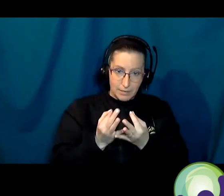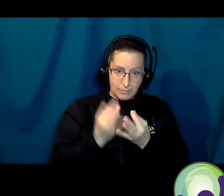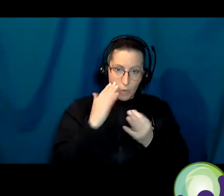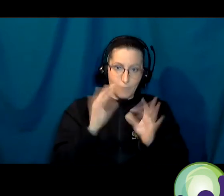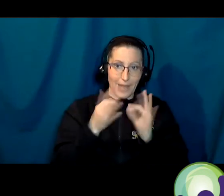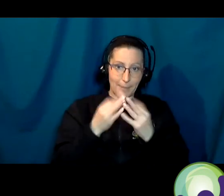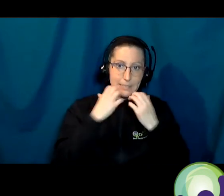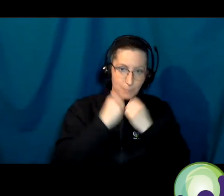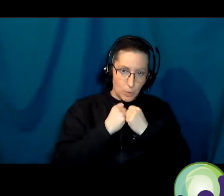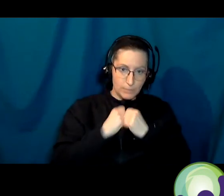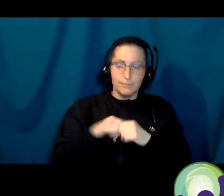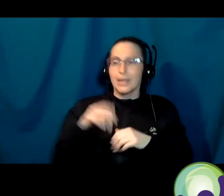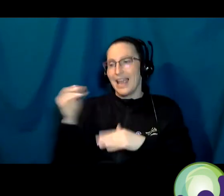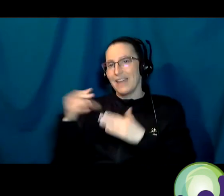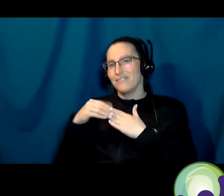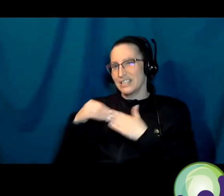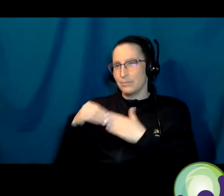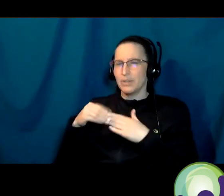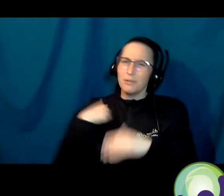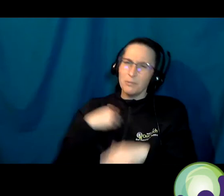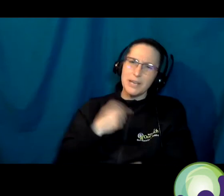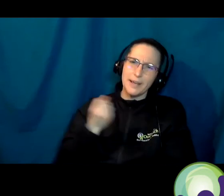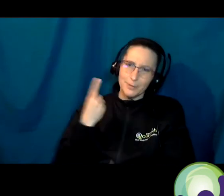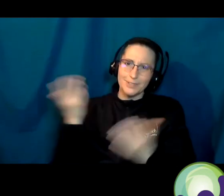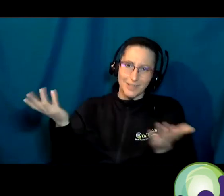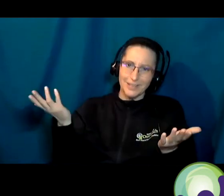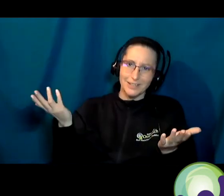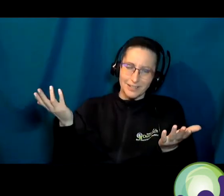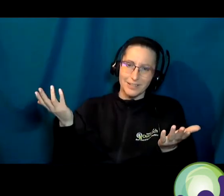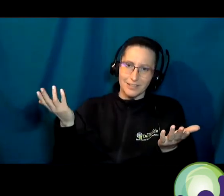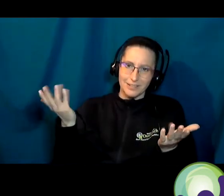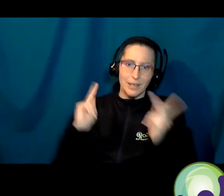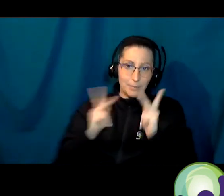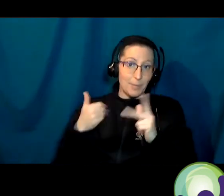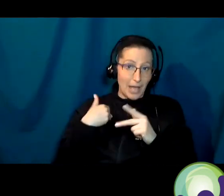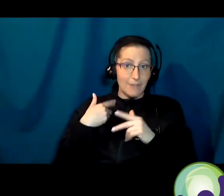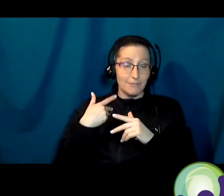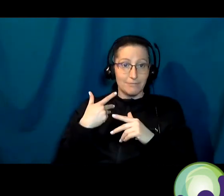Anna Marie: And flexibility. We understand people have things that they don't want to miss and